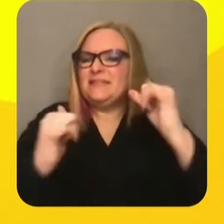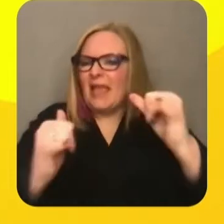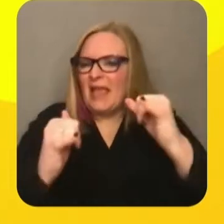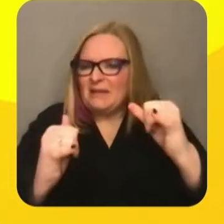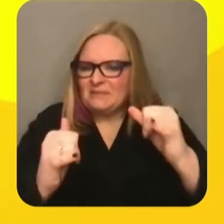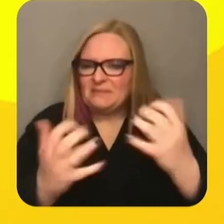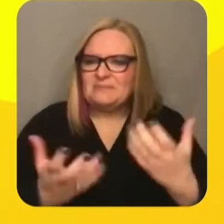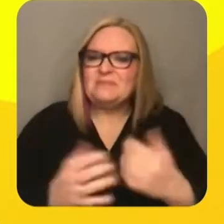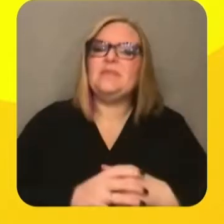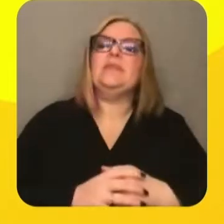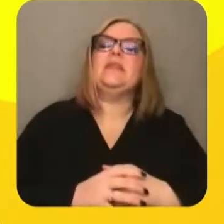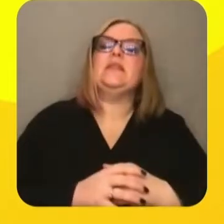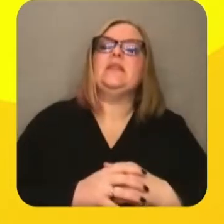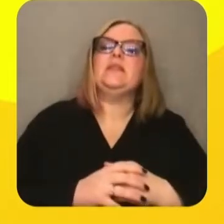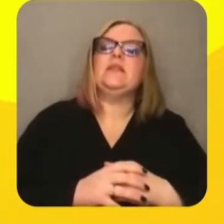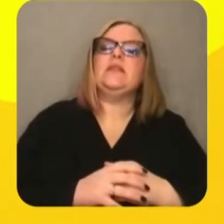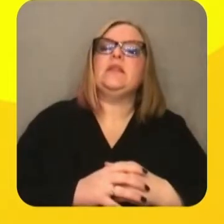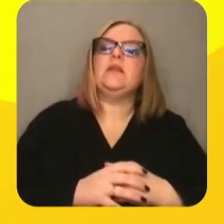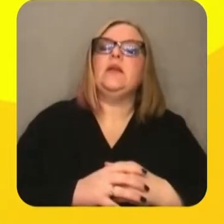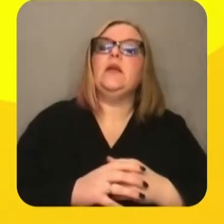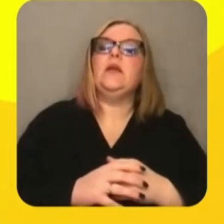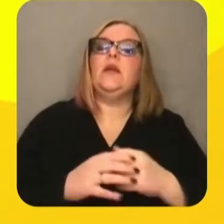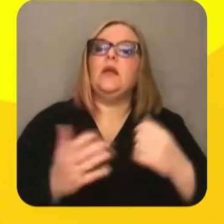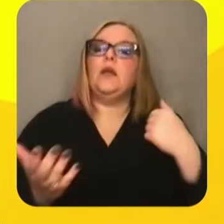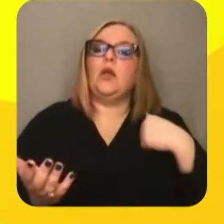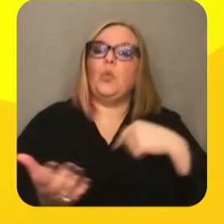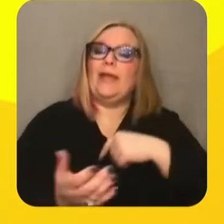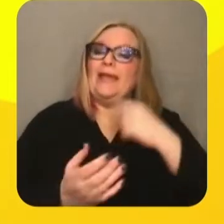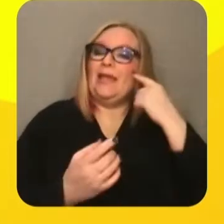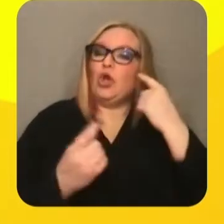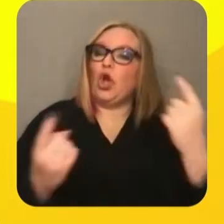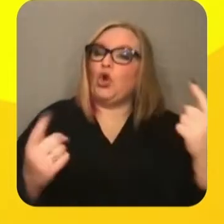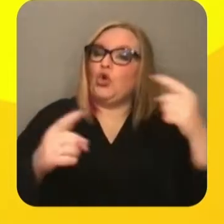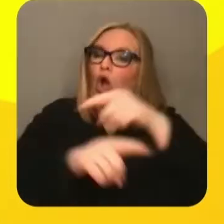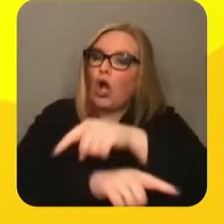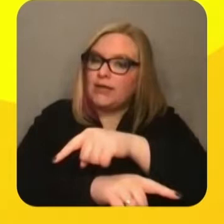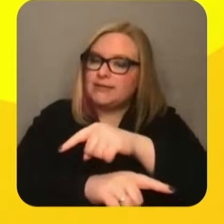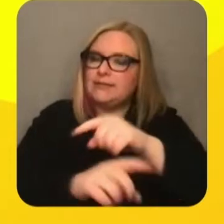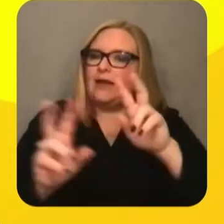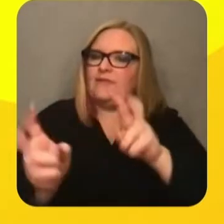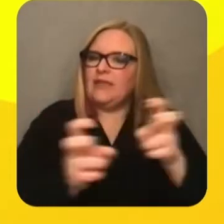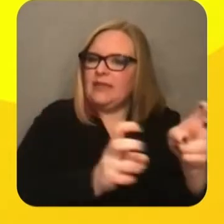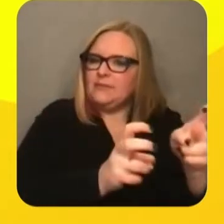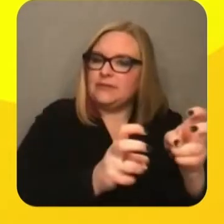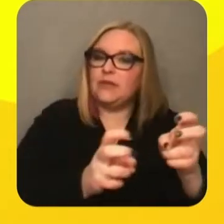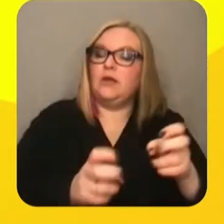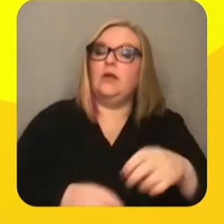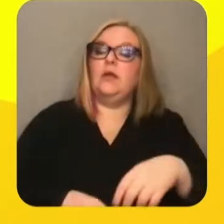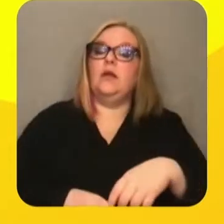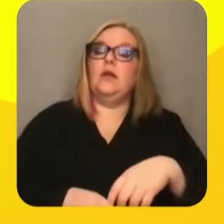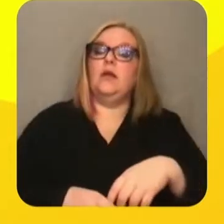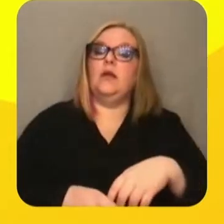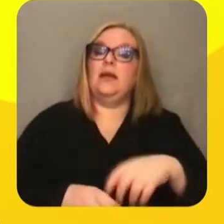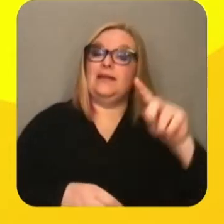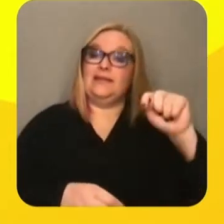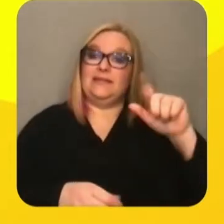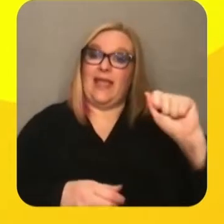And, what you we hear across a theme is that as a result of this data-driven approach.